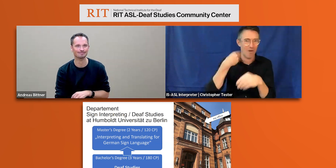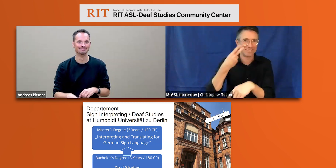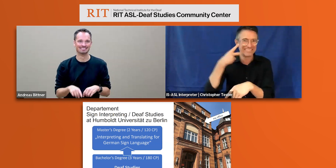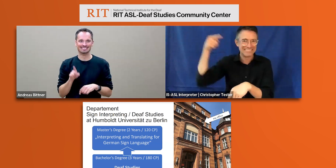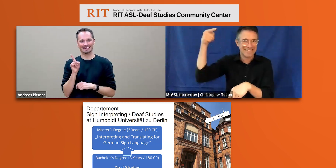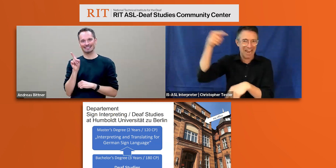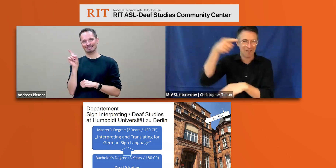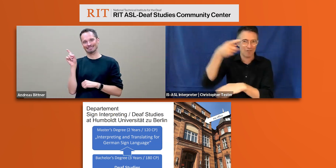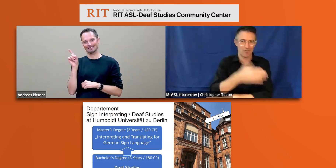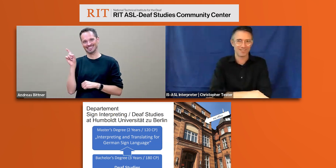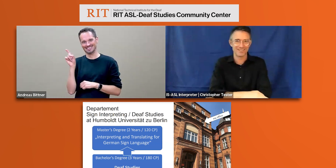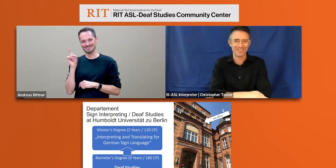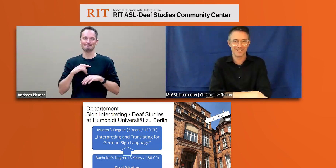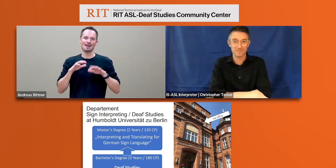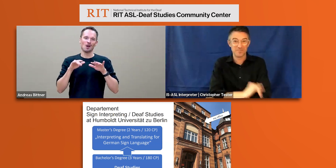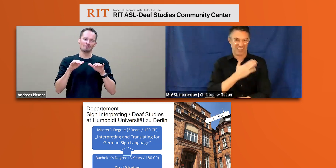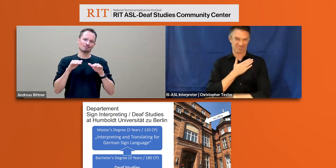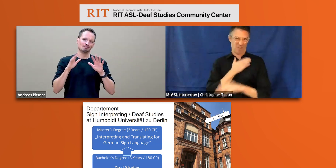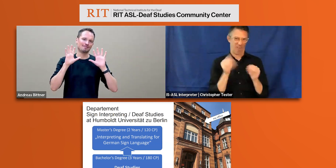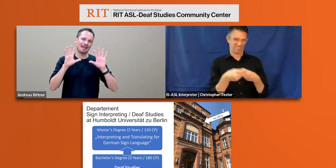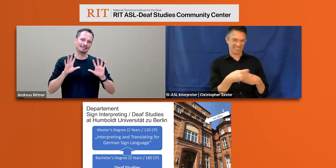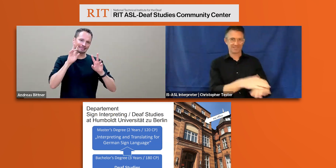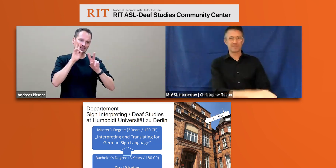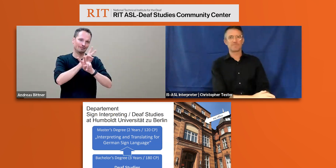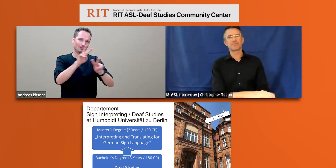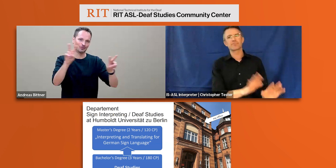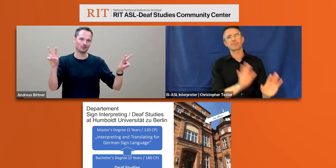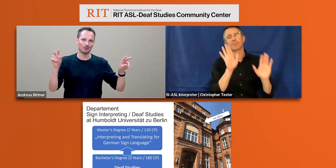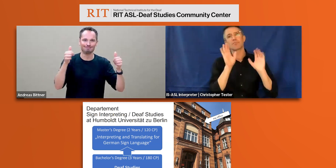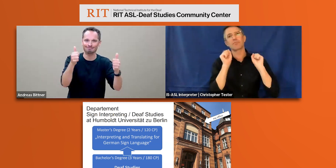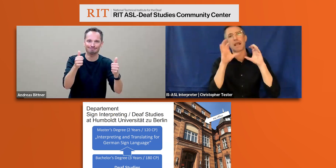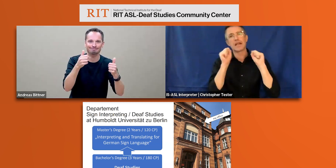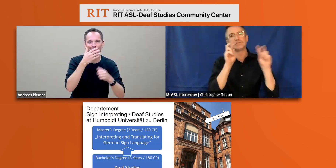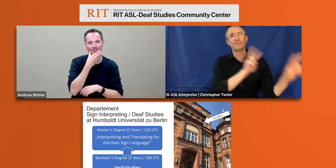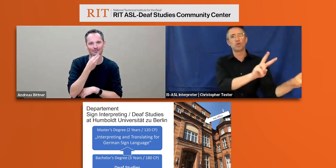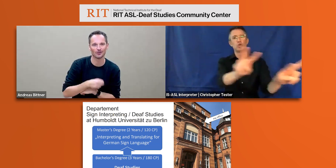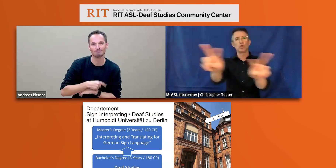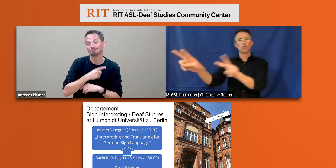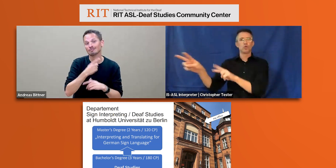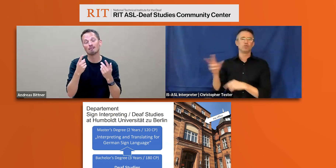And you can actually see my office, the window from my office, in this picture.